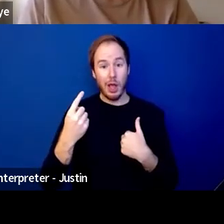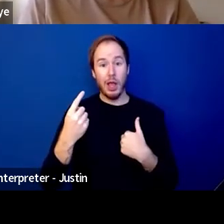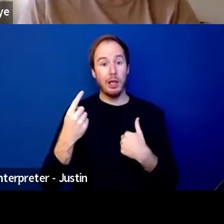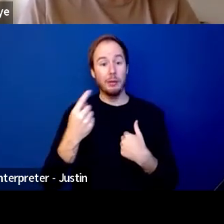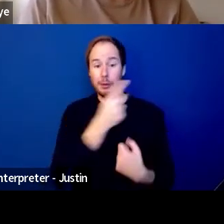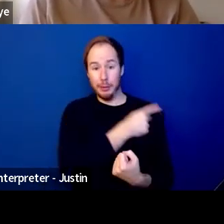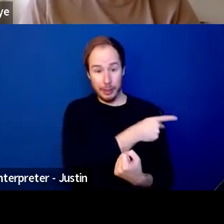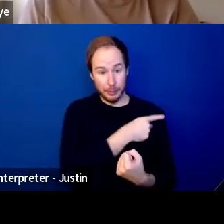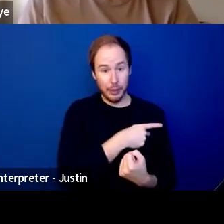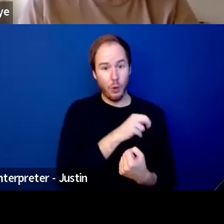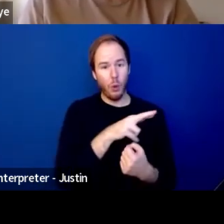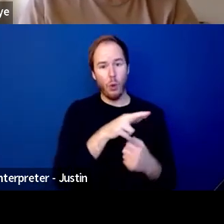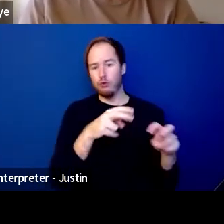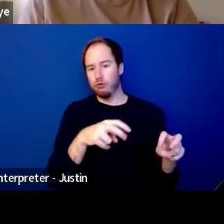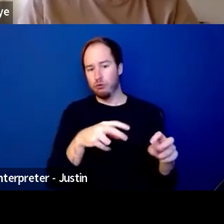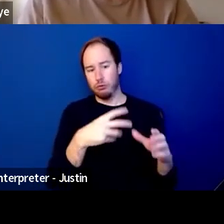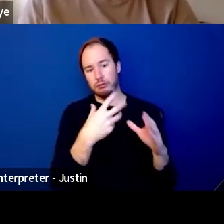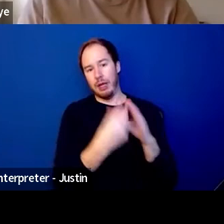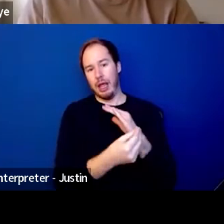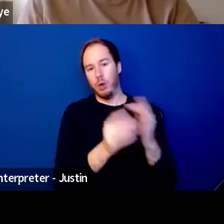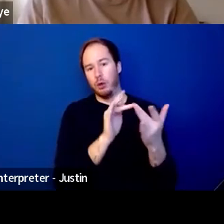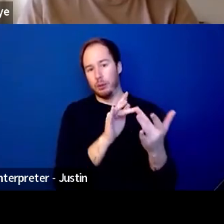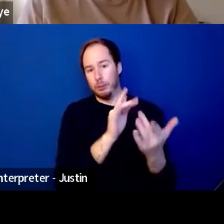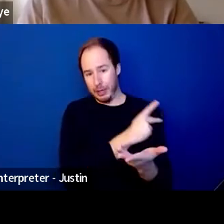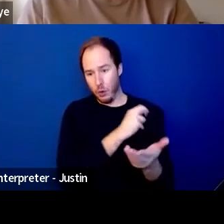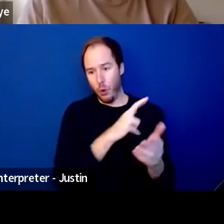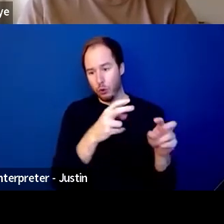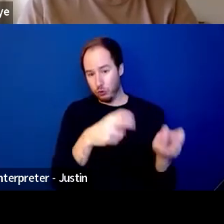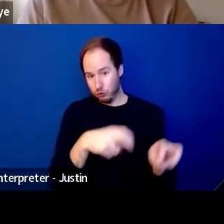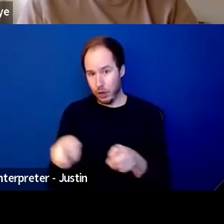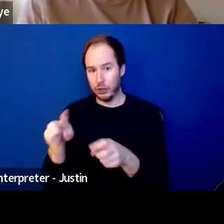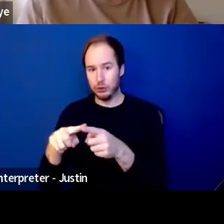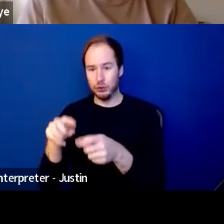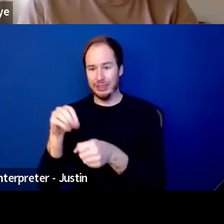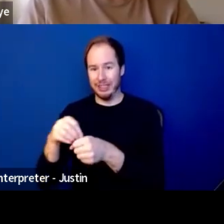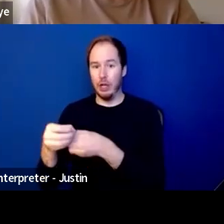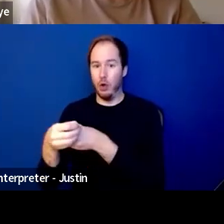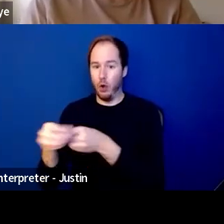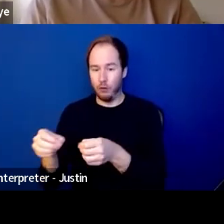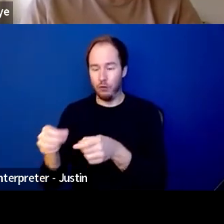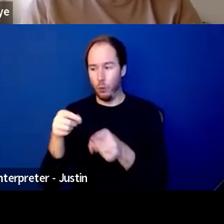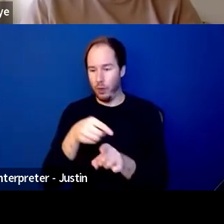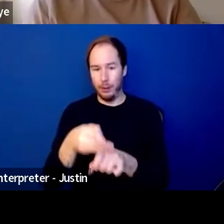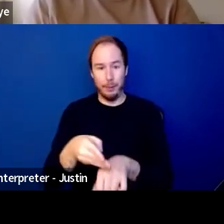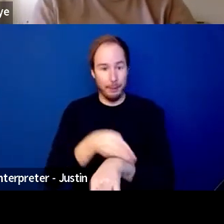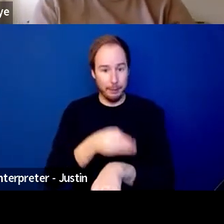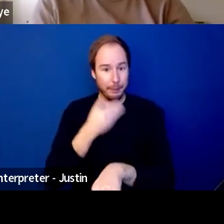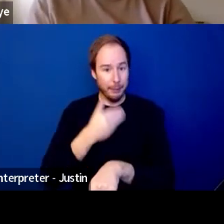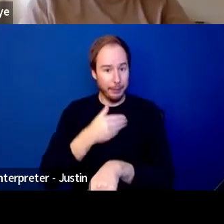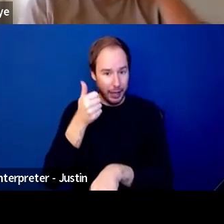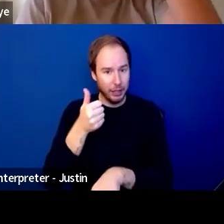to more mainstream case management models when they get better? During my 22-year career,